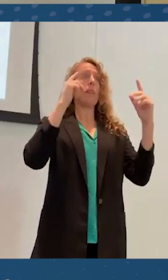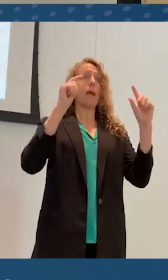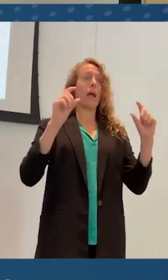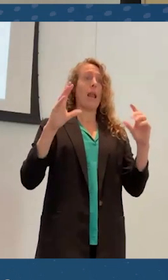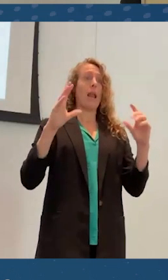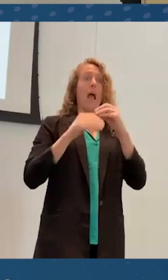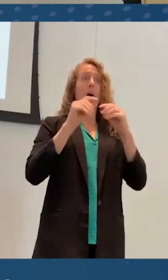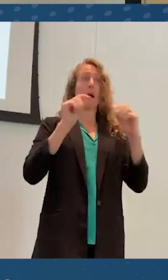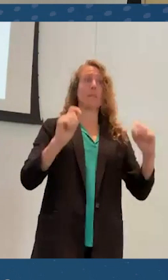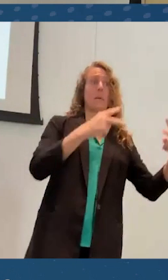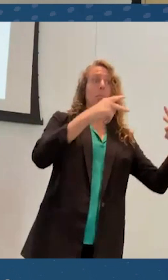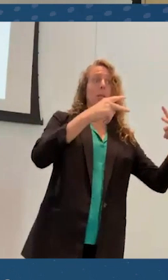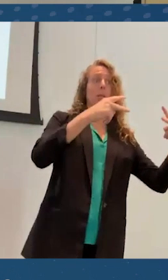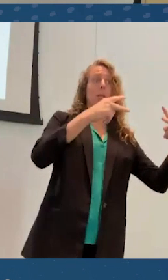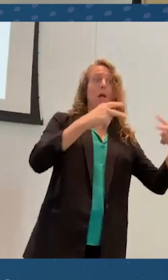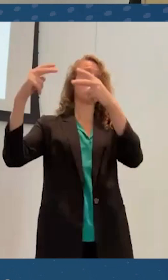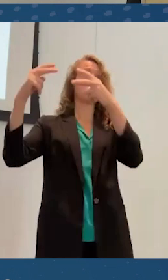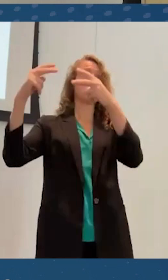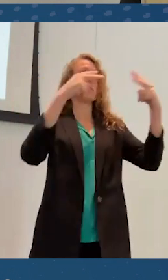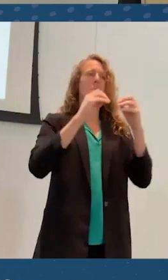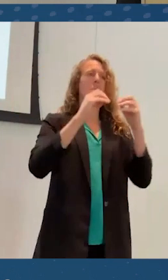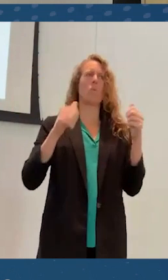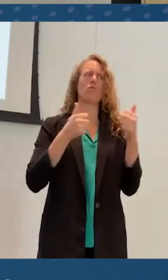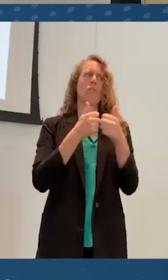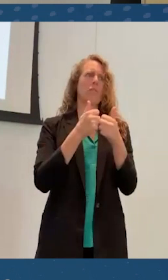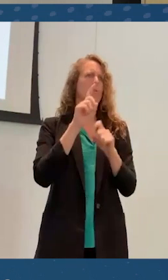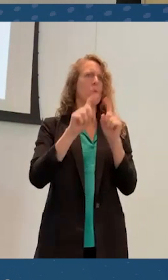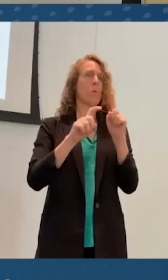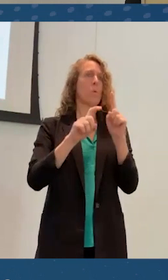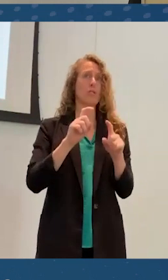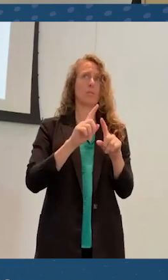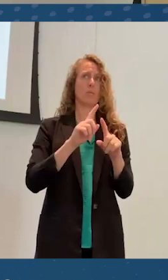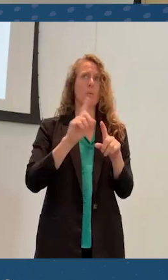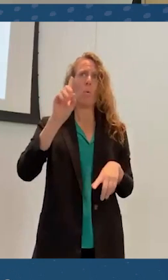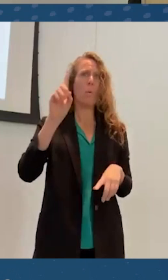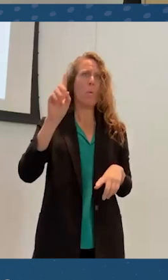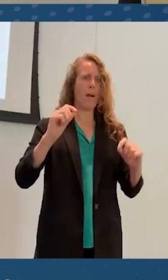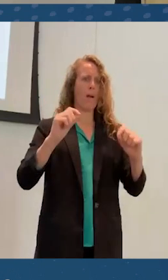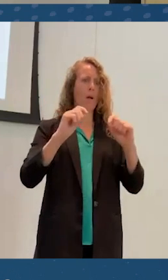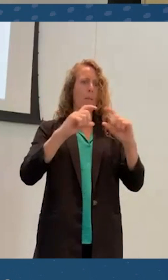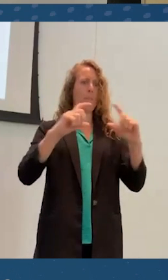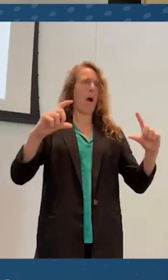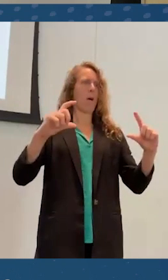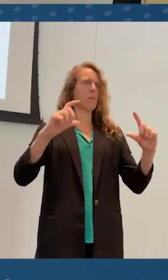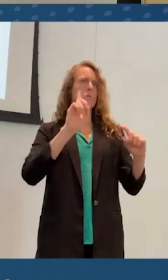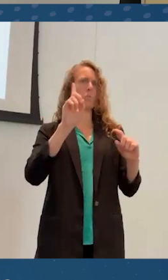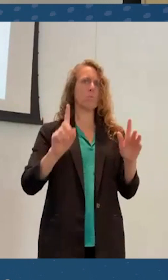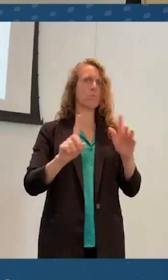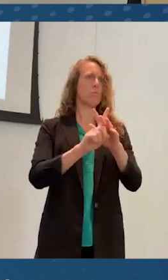With the most obvious being, where do you place them? It's a deceptively simple question,